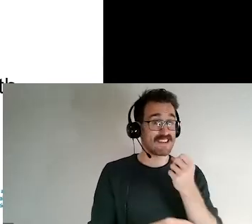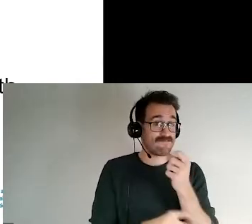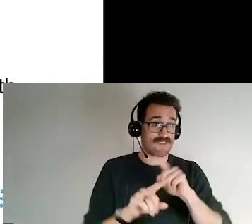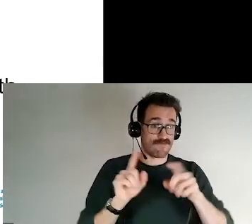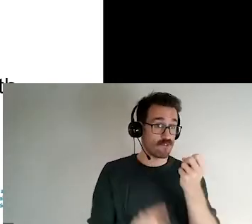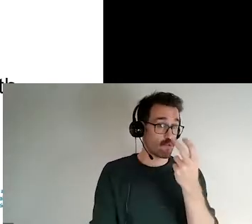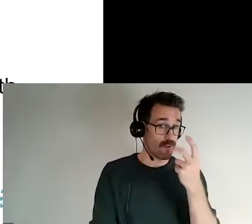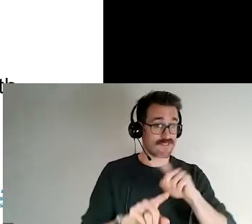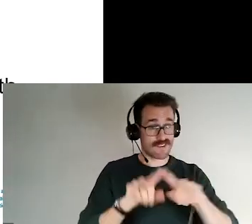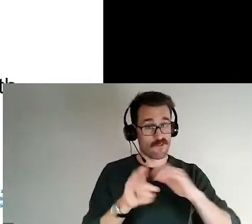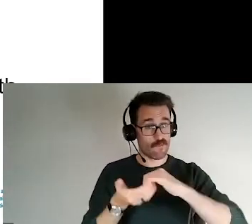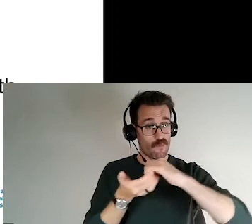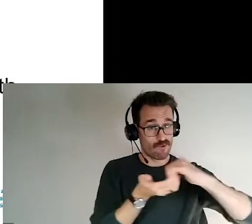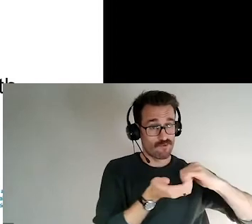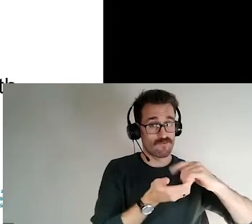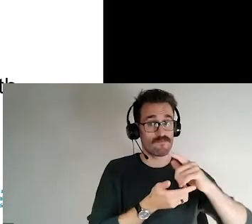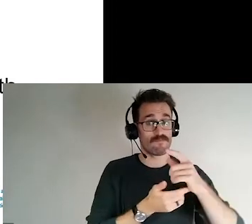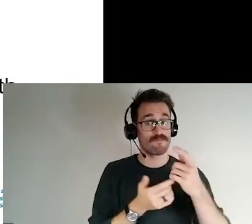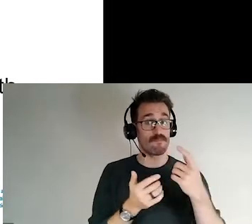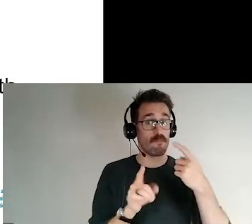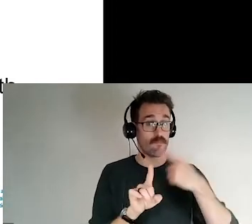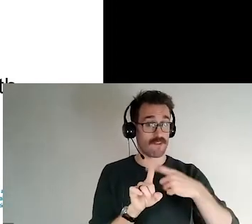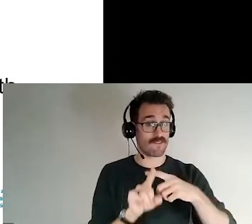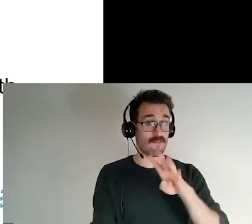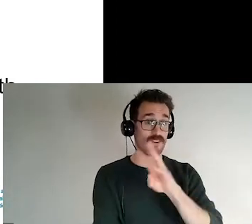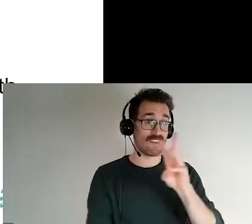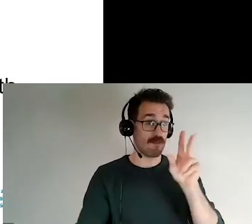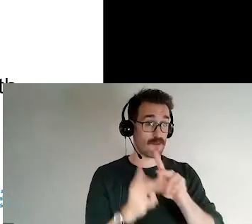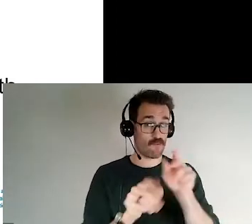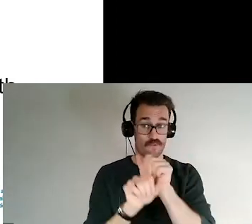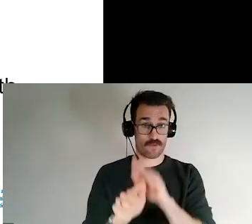done hour to hour and a half interviews with 46 workers who live with different types of episodic